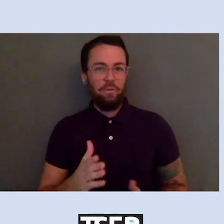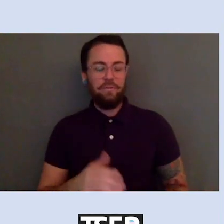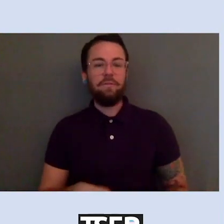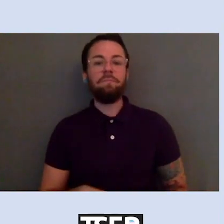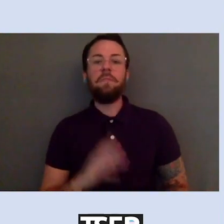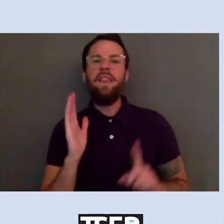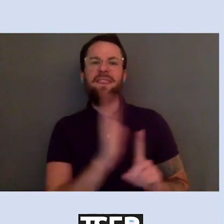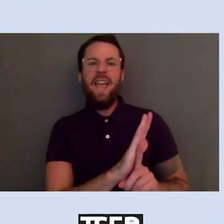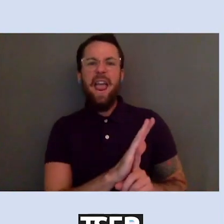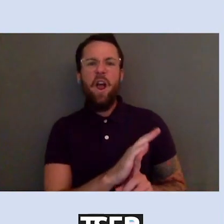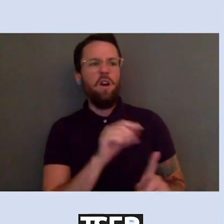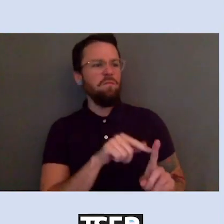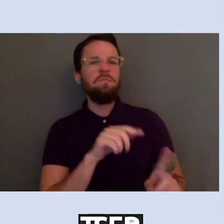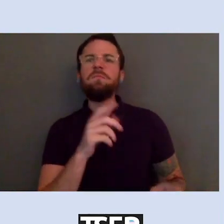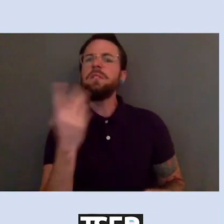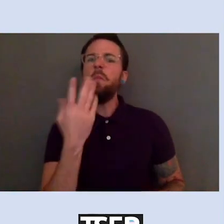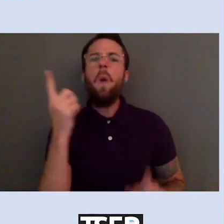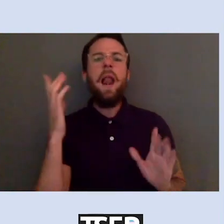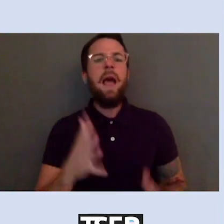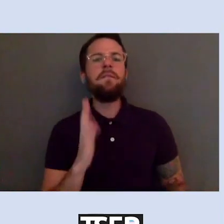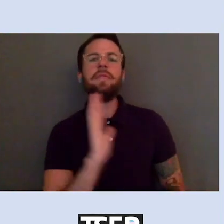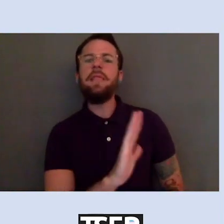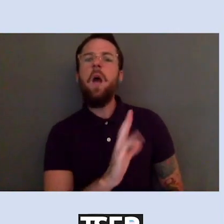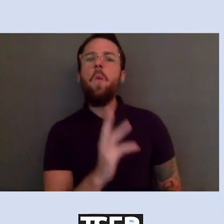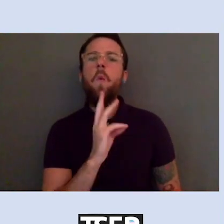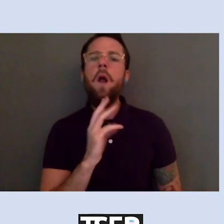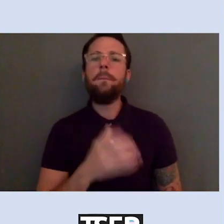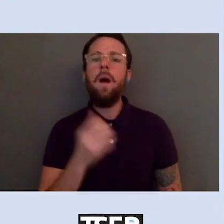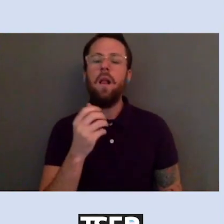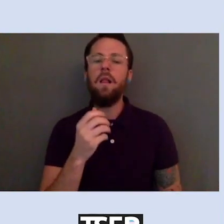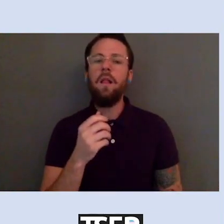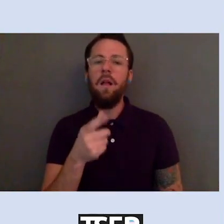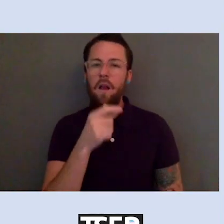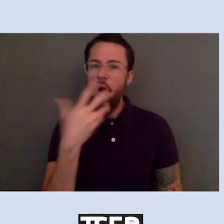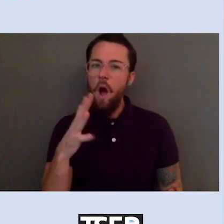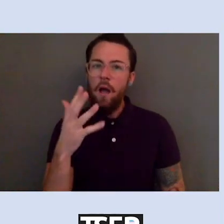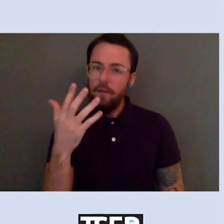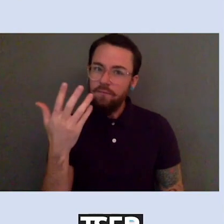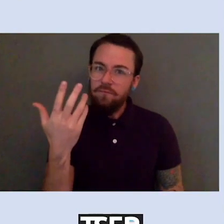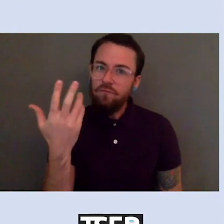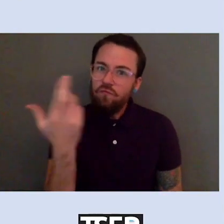You would say, someone must have left their water bottle.